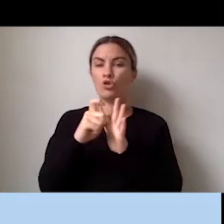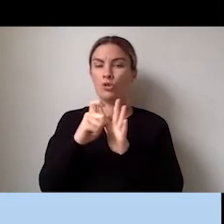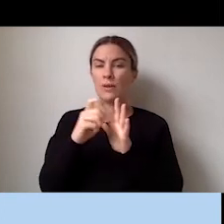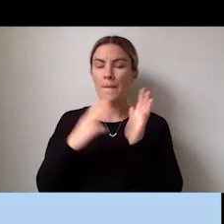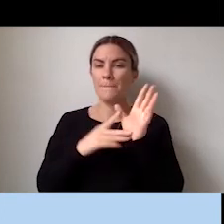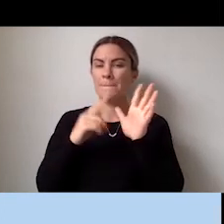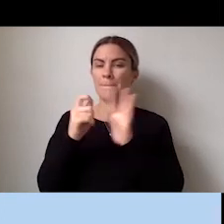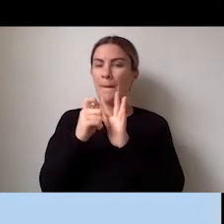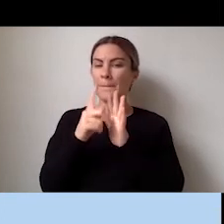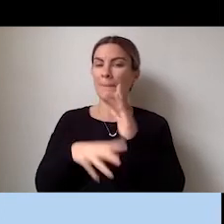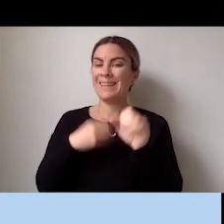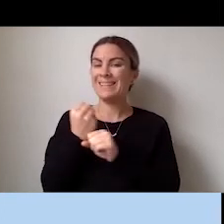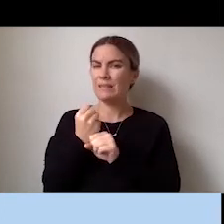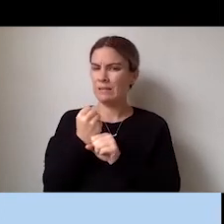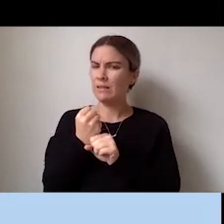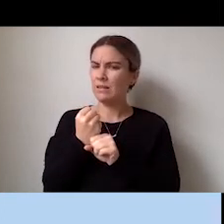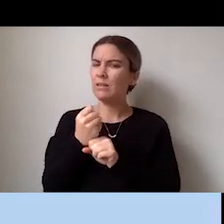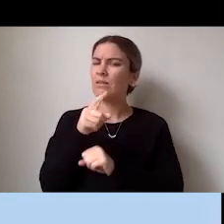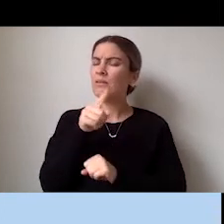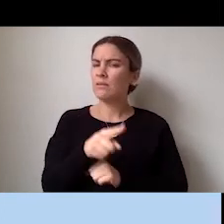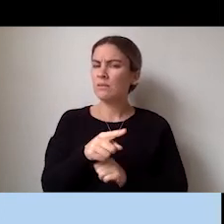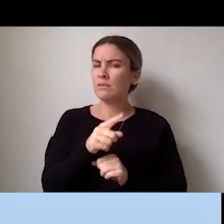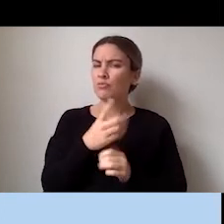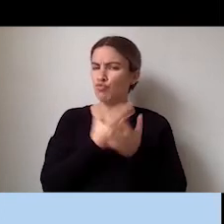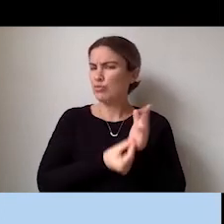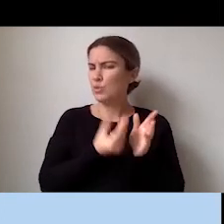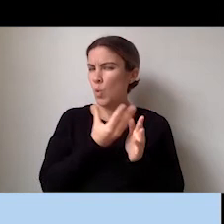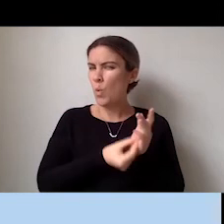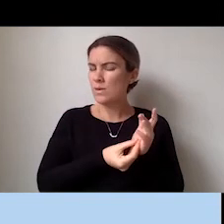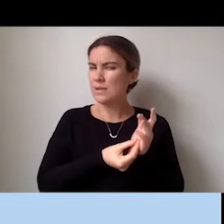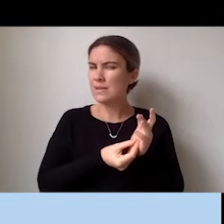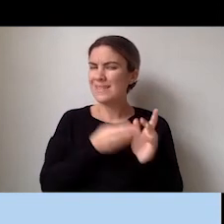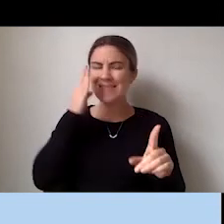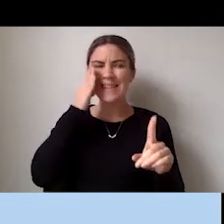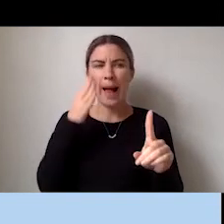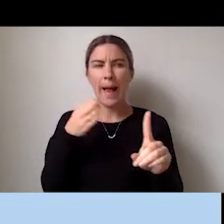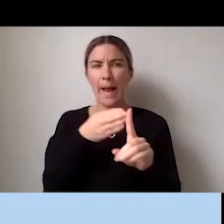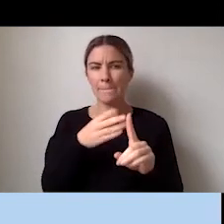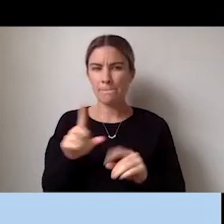This a resource aimed at helping us identify what we already have